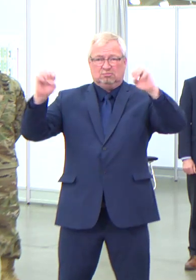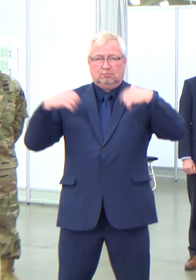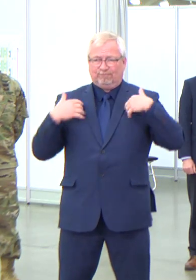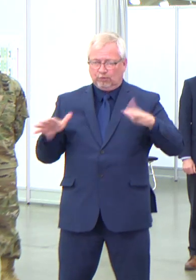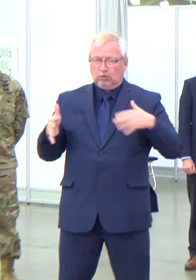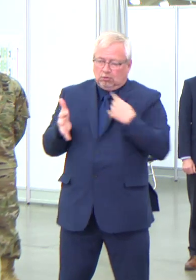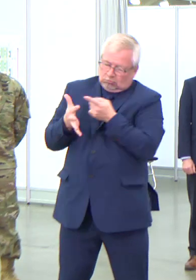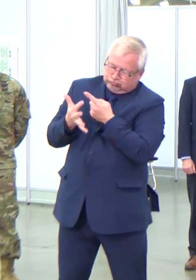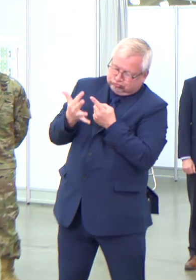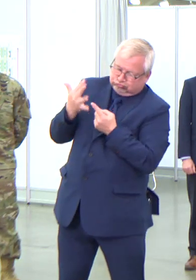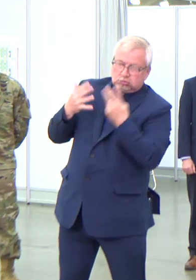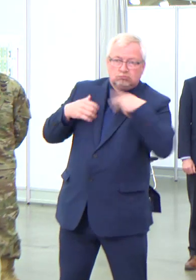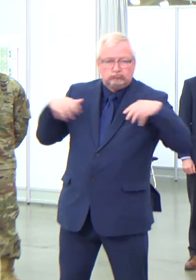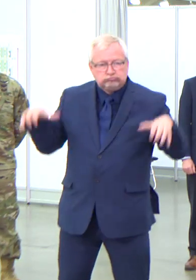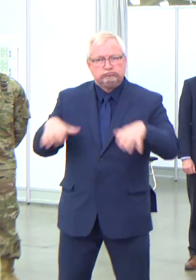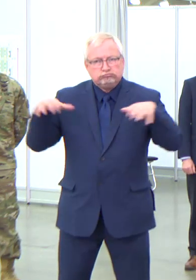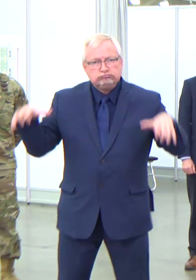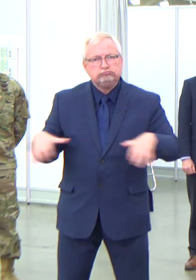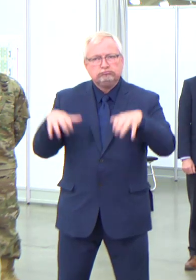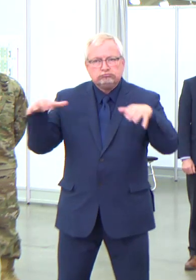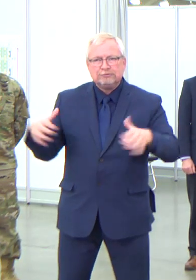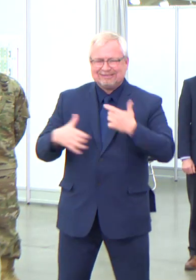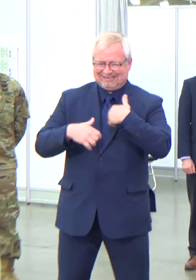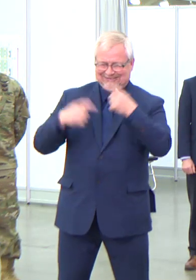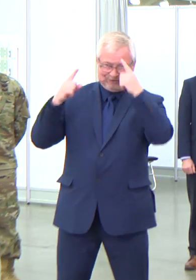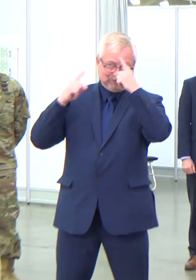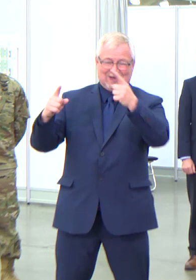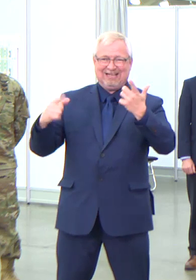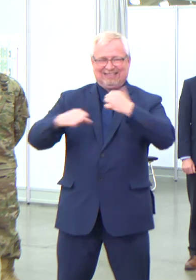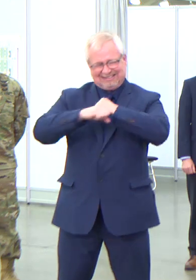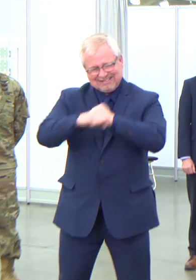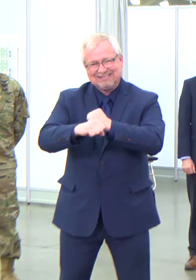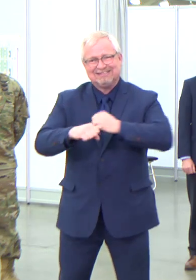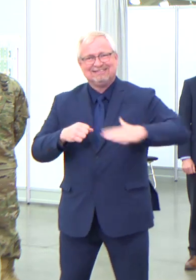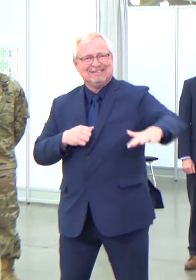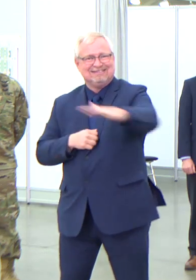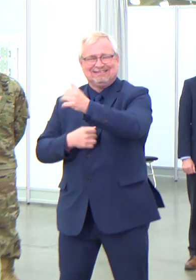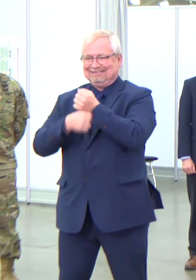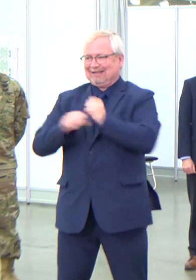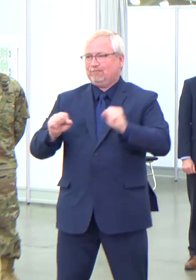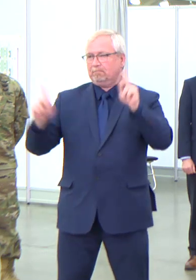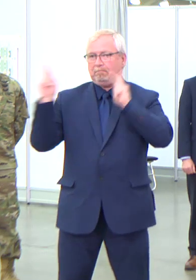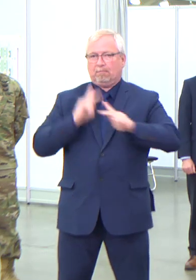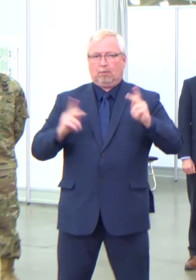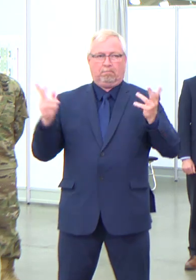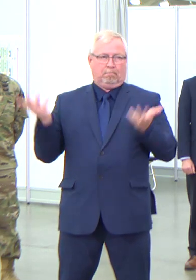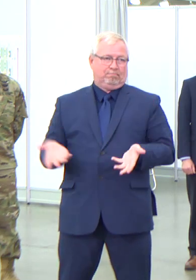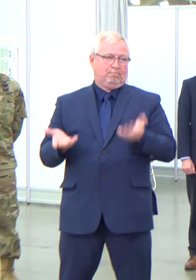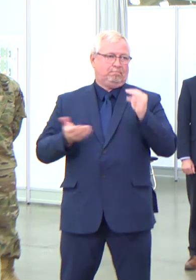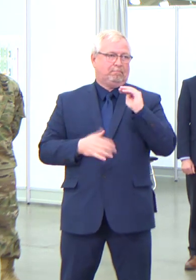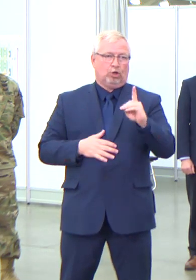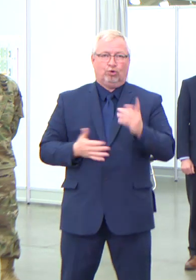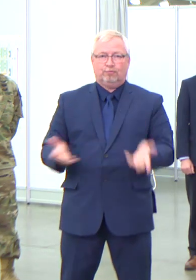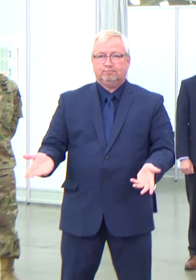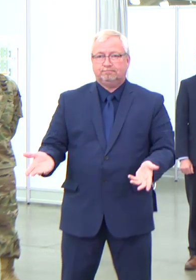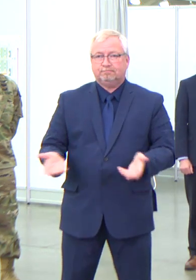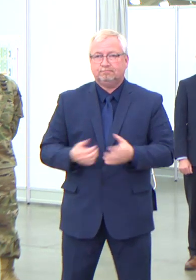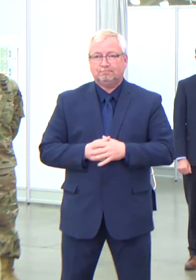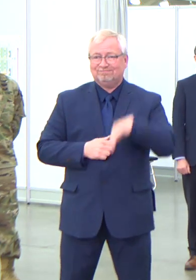been to protect the health, the safety, and the lives of Marylanders. And they have all been guided